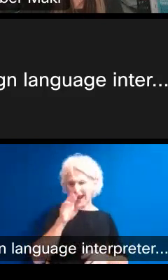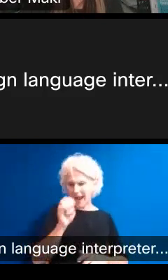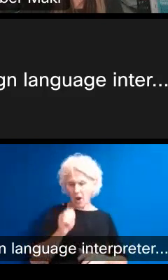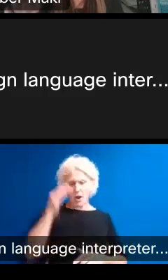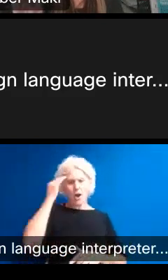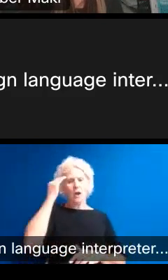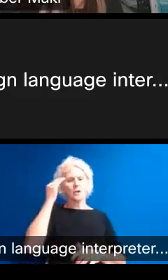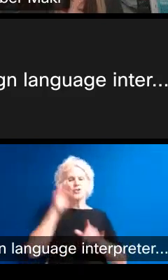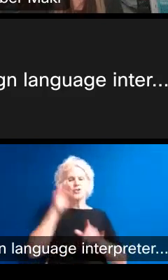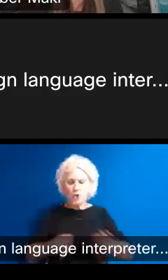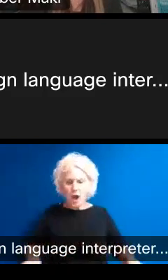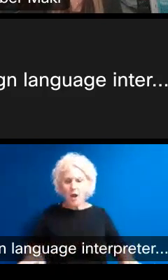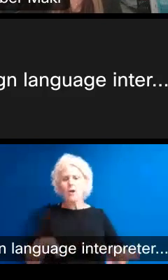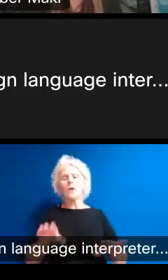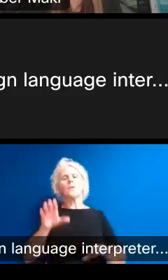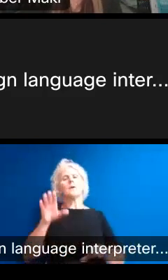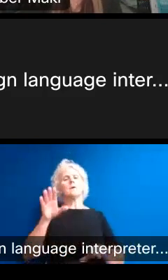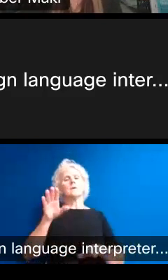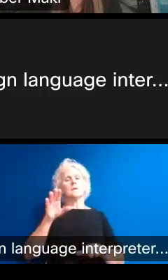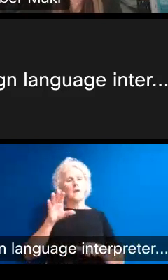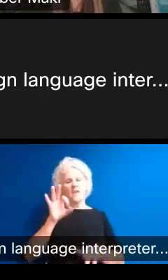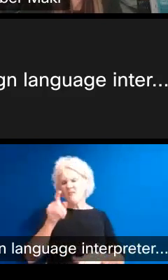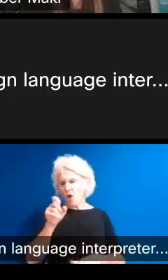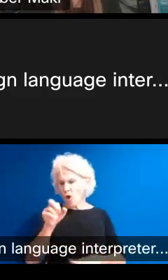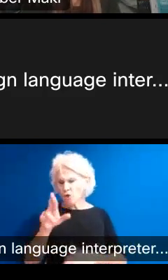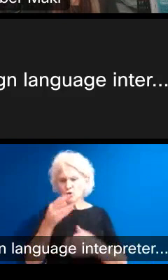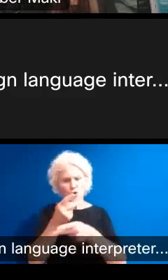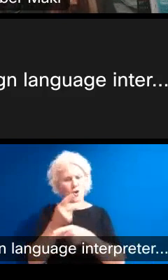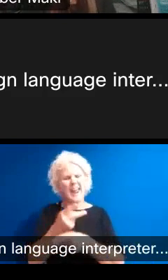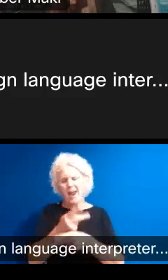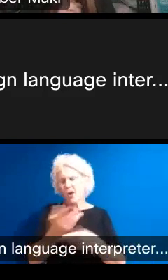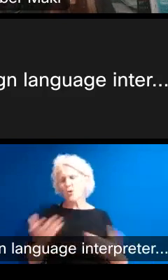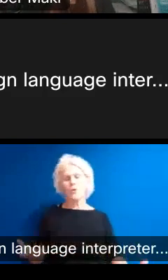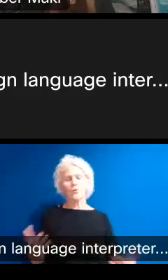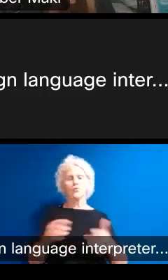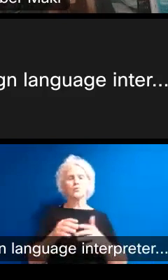setting or a Minnesota Department of Health licensed hotel. And we'll just